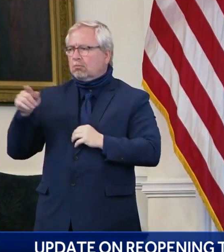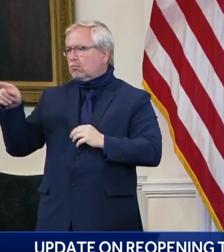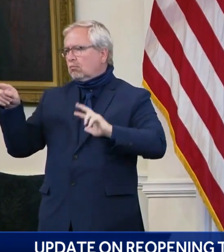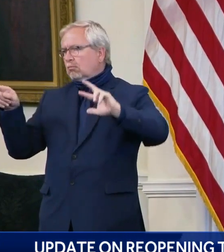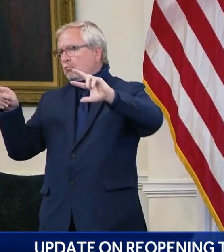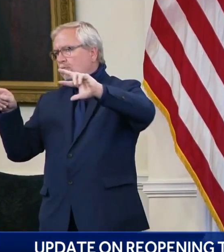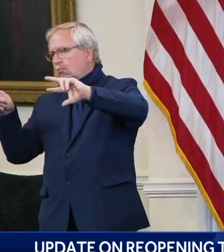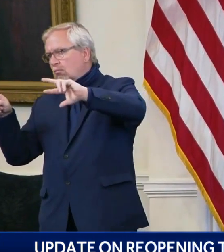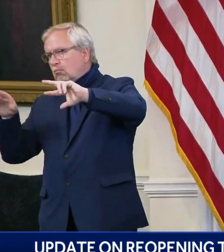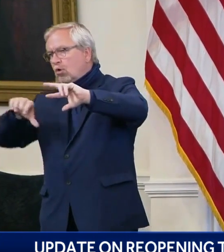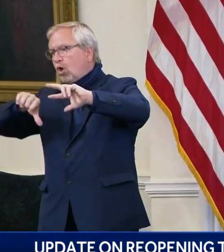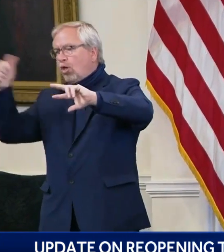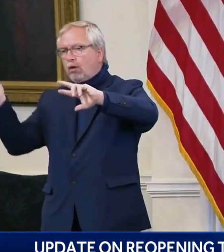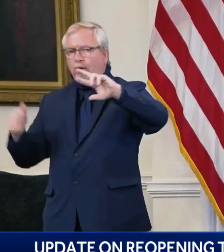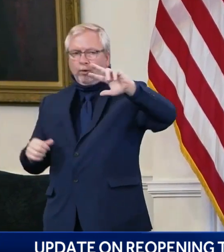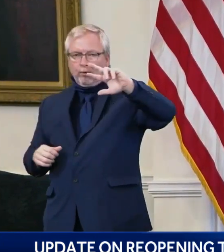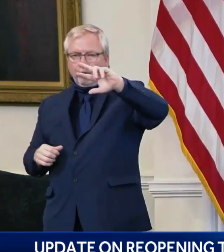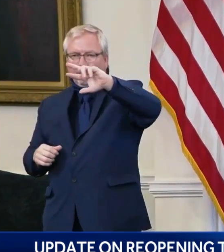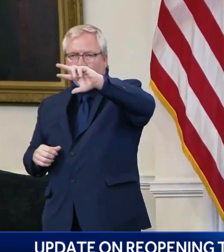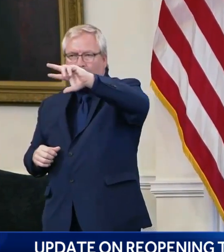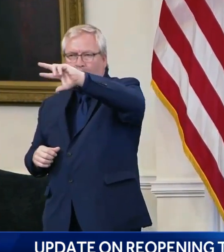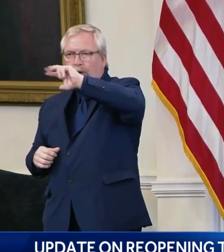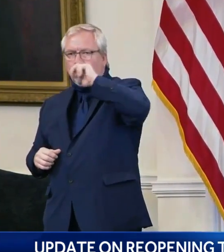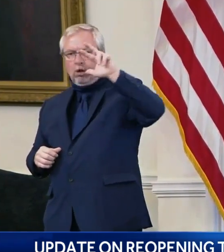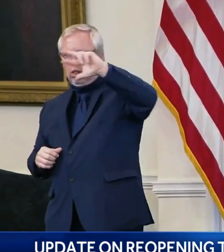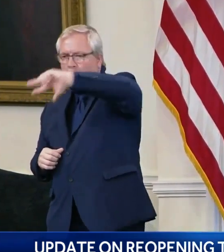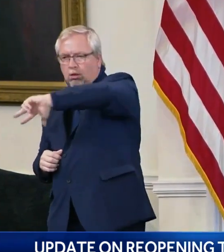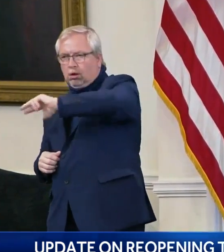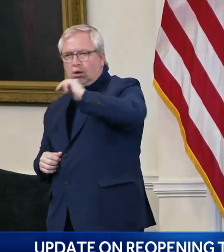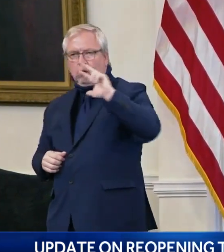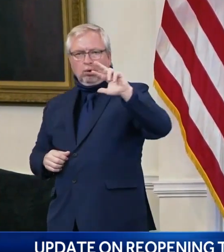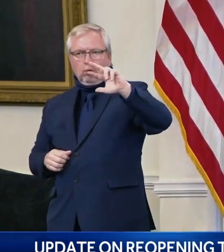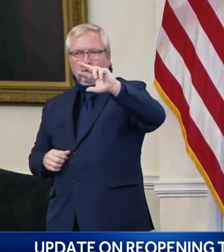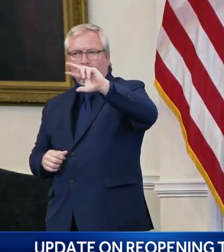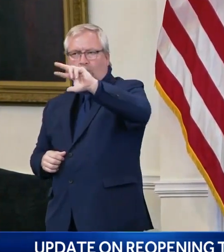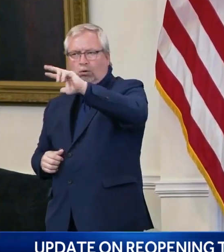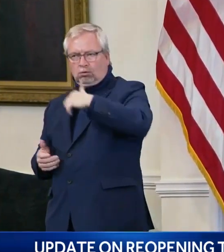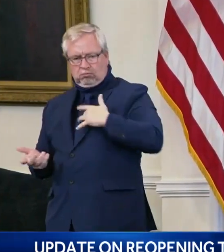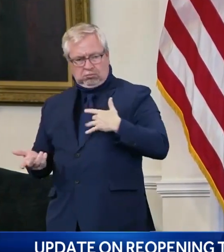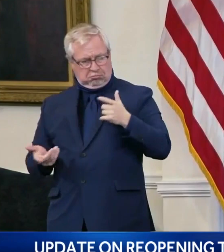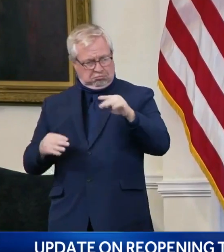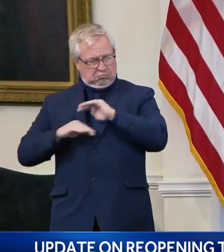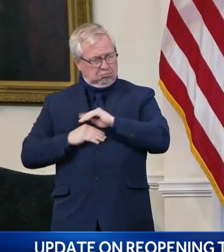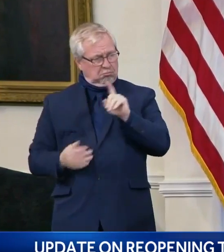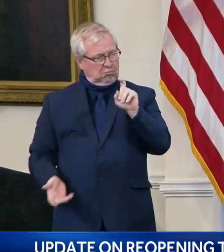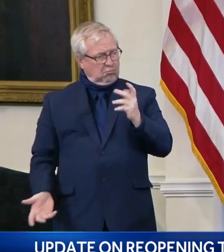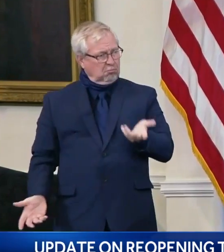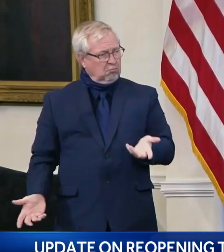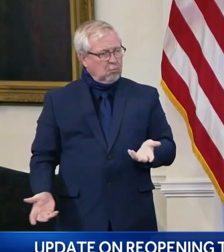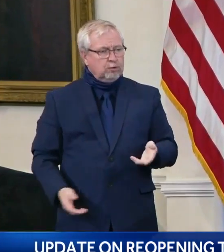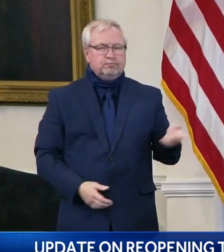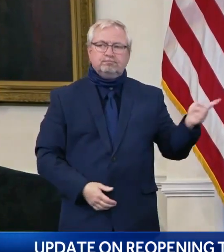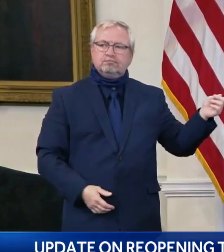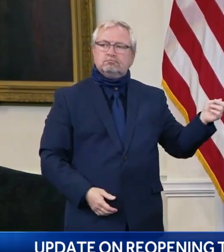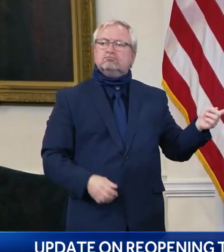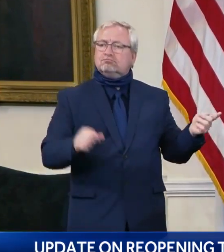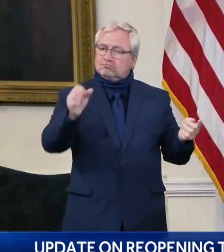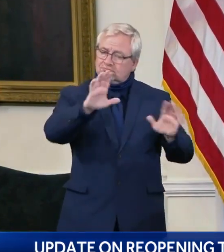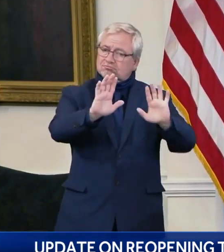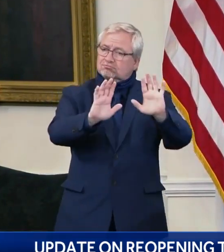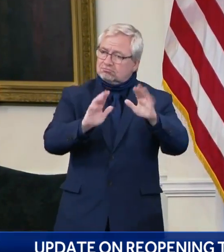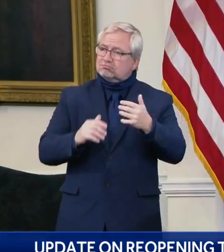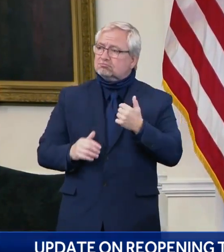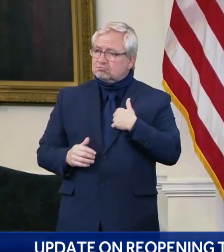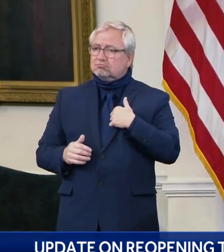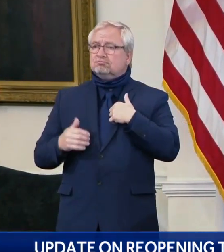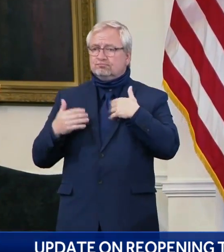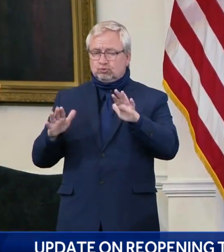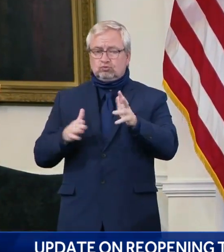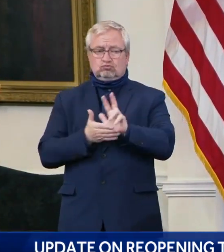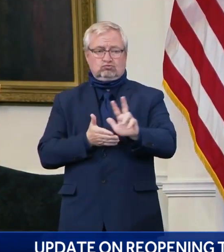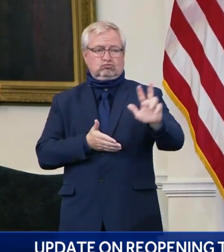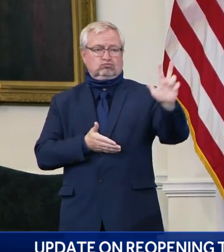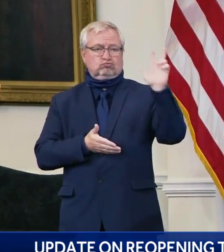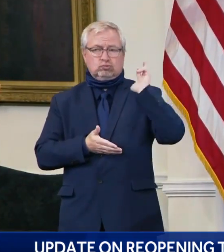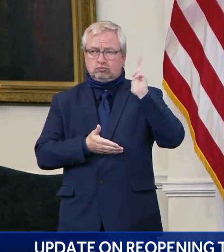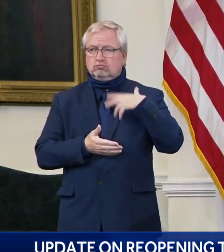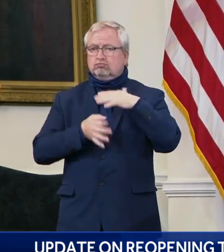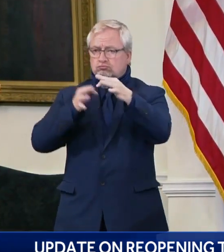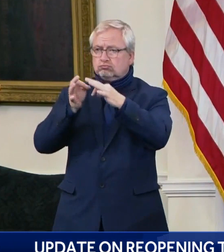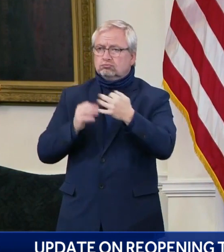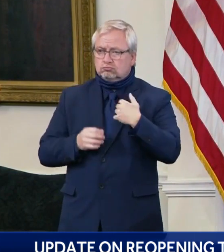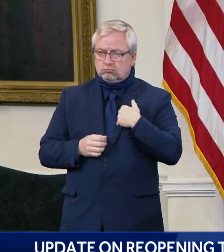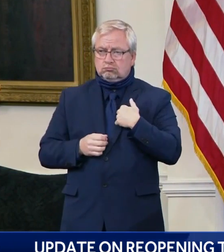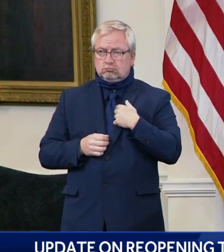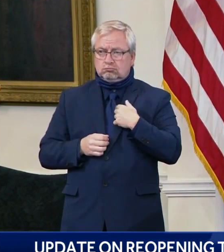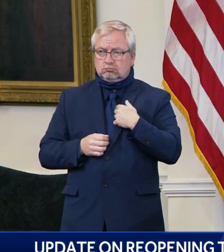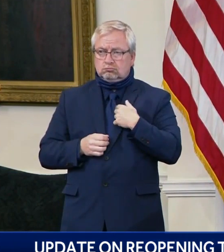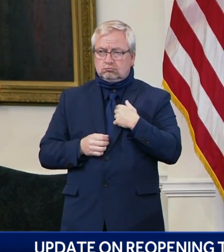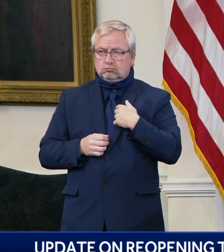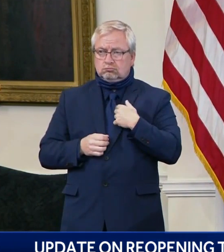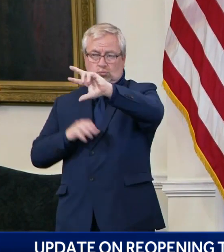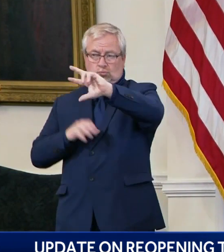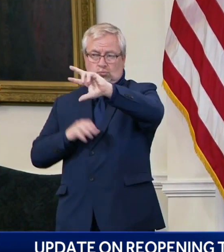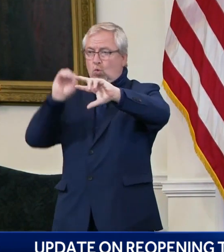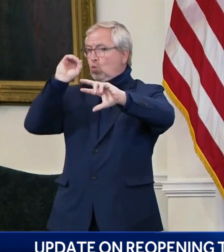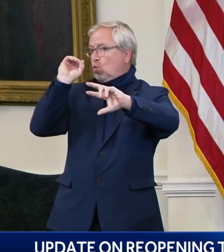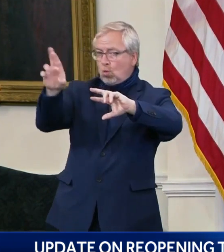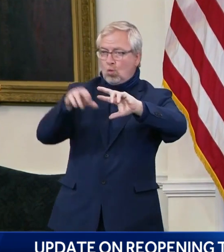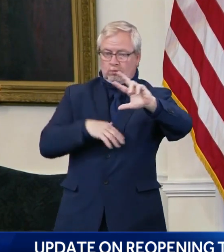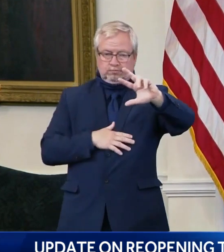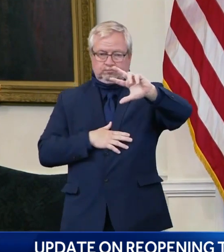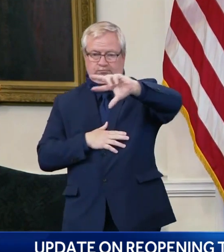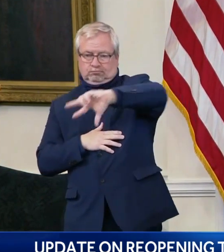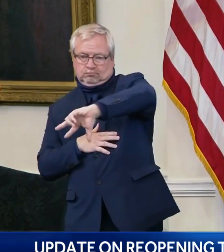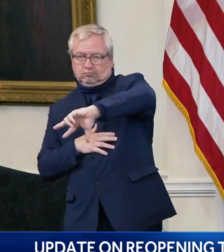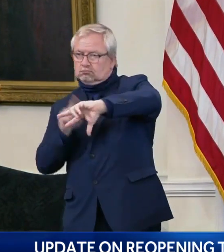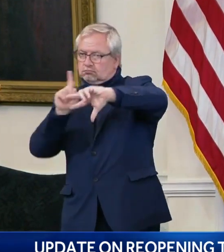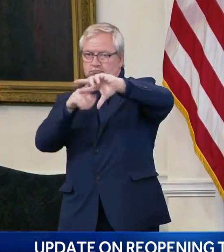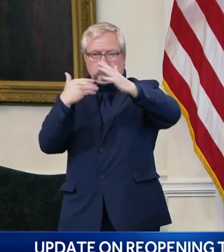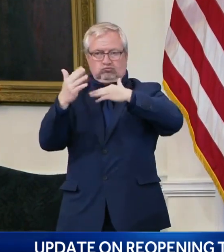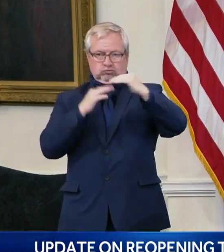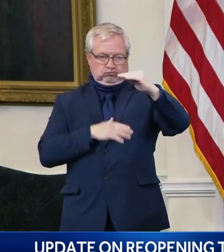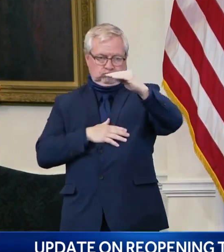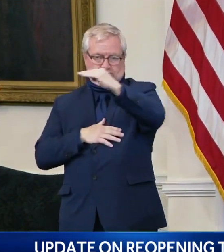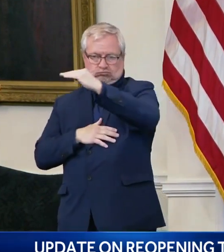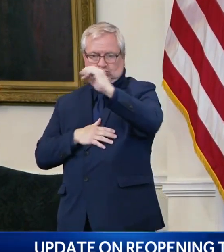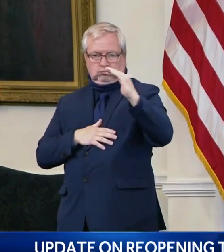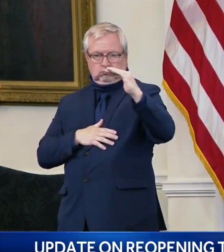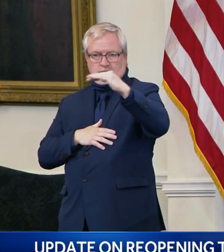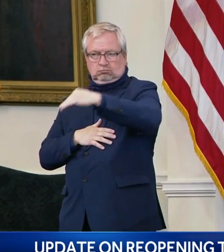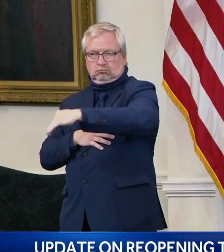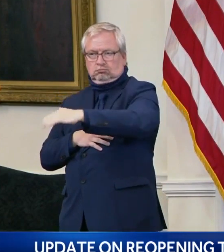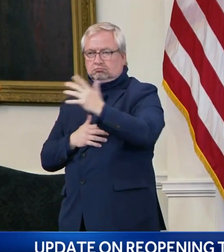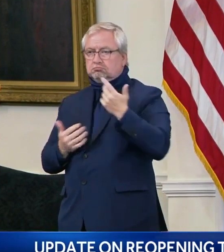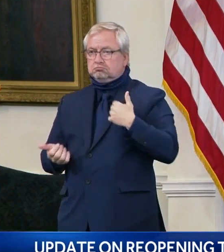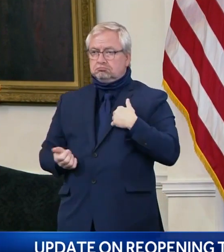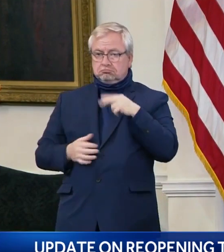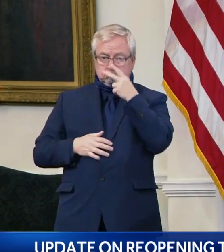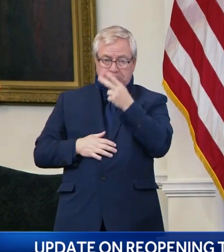WHEN I LAID OUT THE PLAN THREE WEEKS AGO, I SAID WE WANT TO SEE A PLATEAUING OR FLATTENING OF THE NUMBERS.